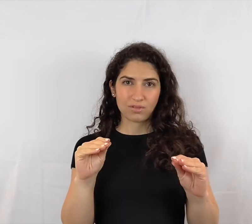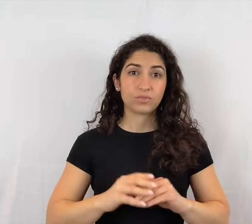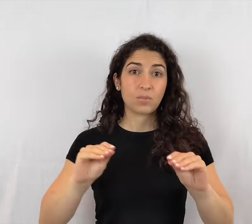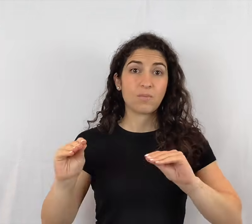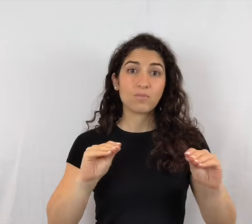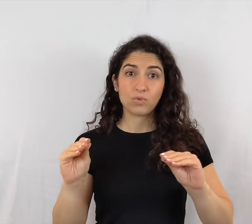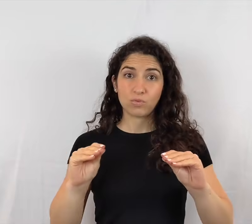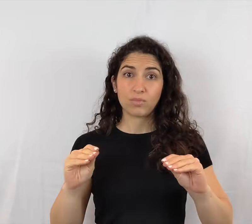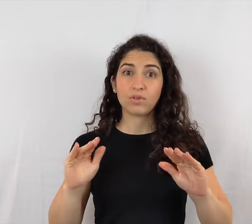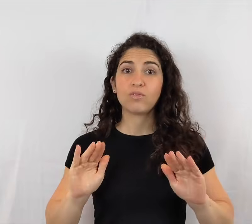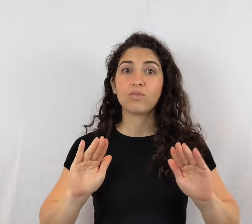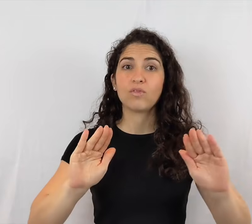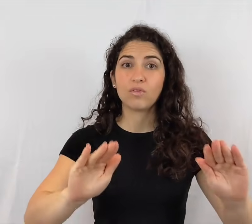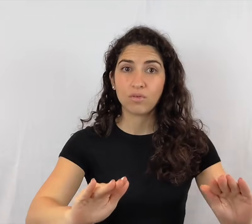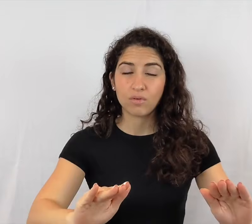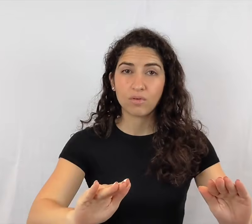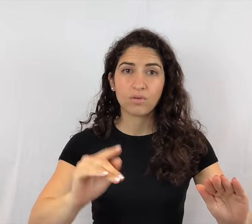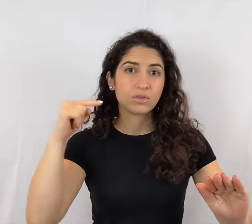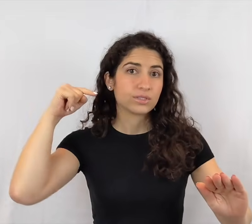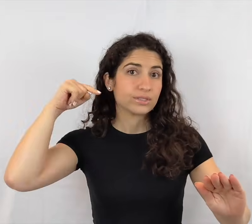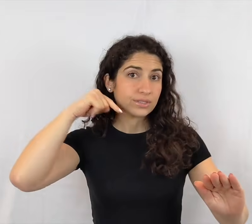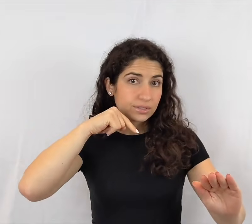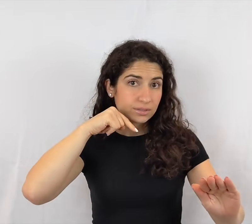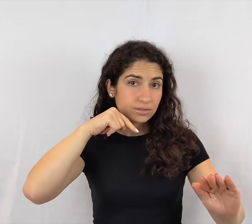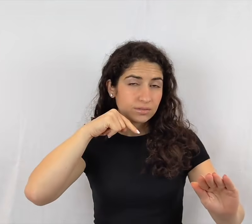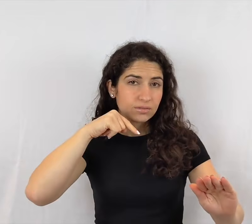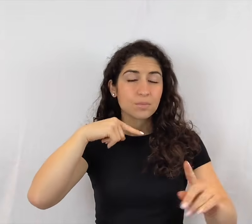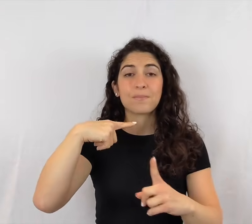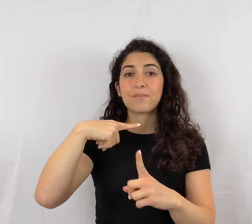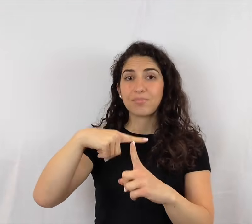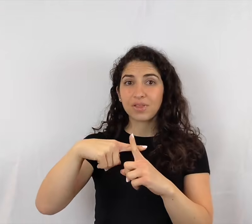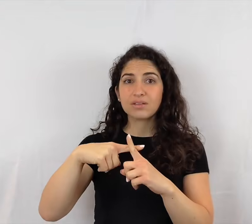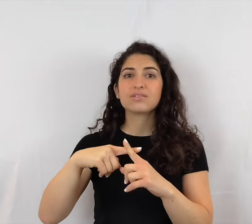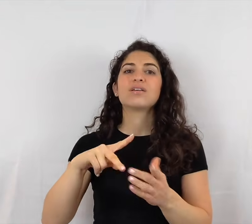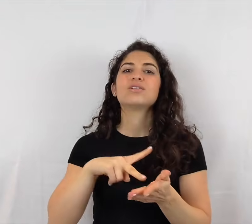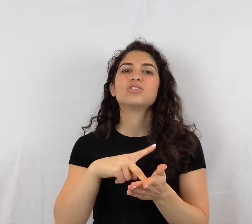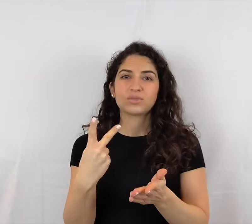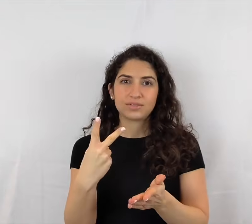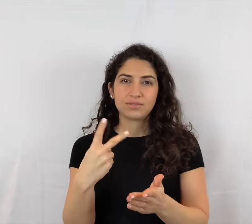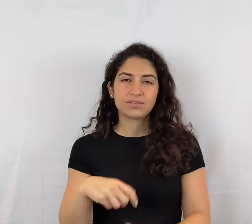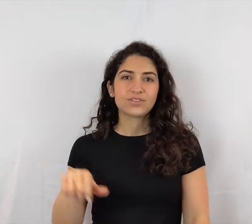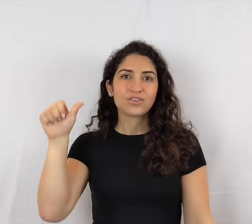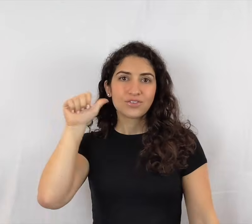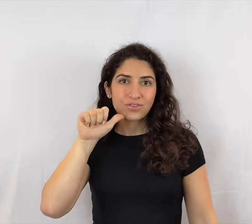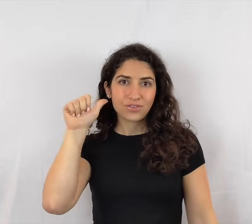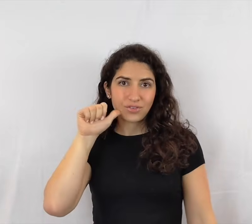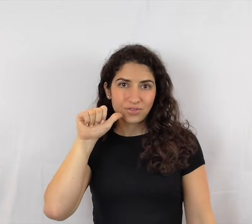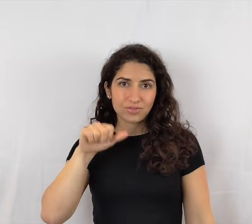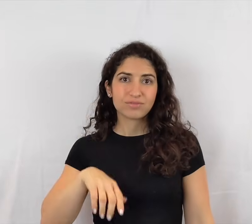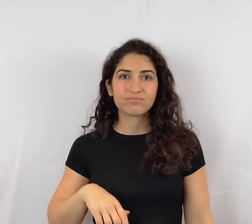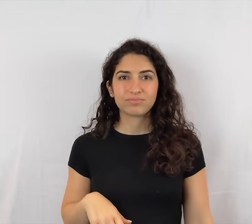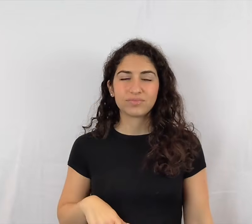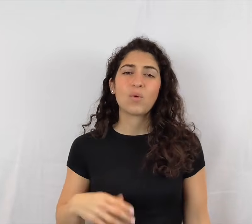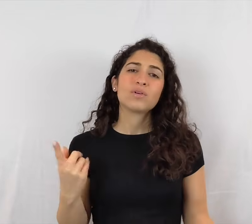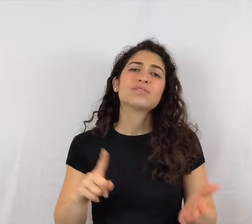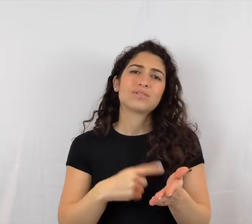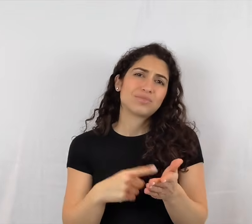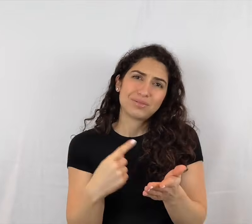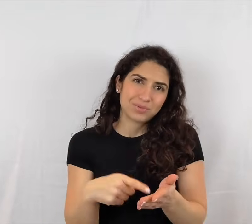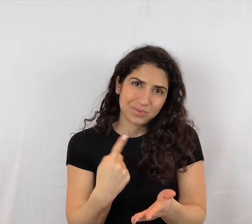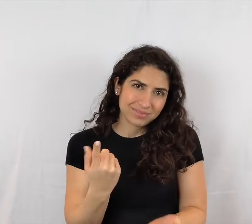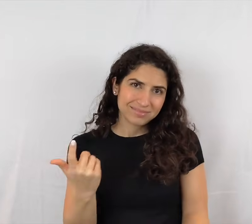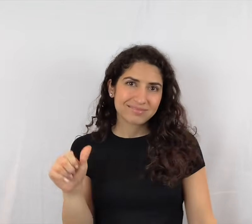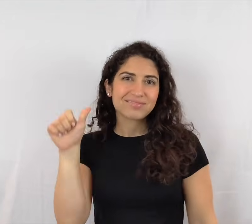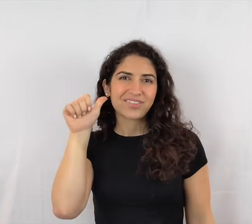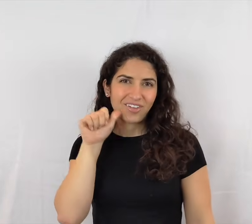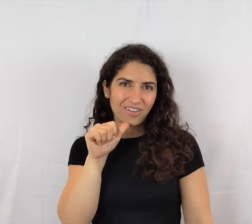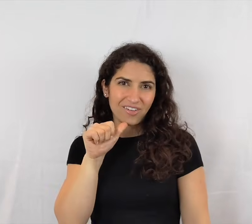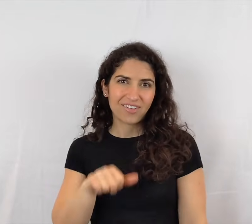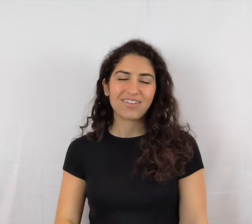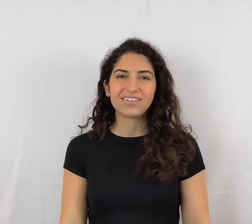The movement is forward, plus twice - GIRL, or sometimes just once: GIRL.